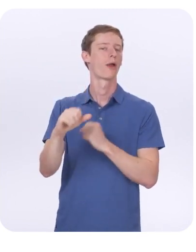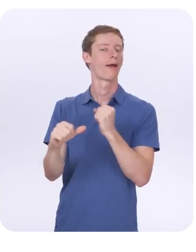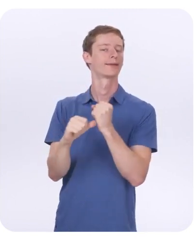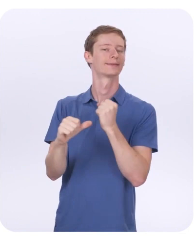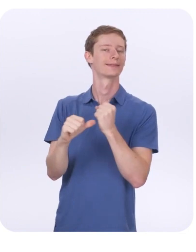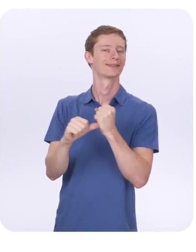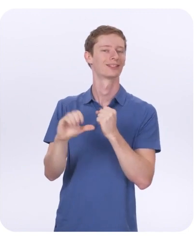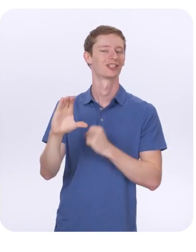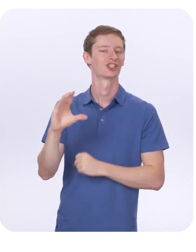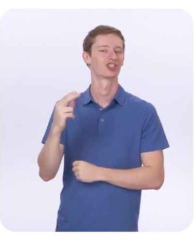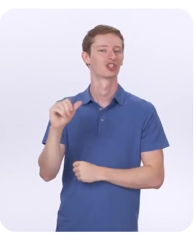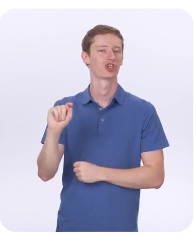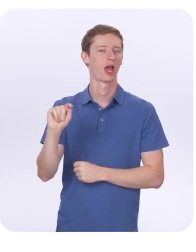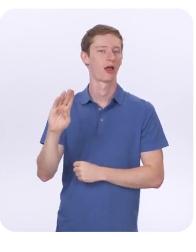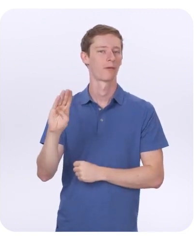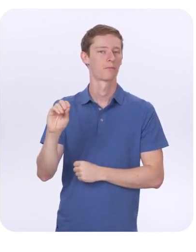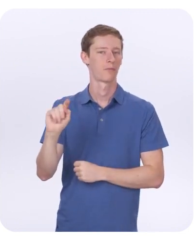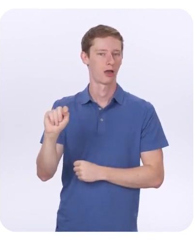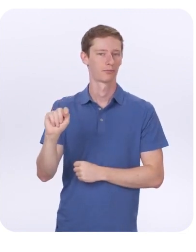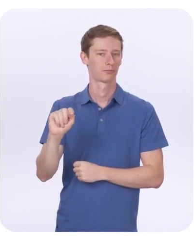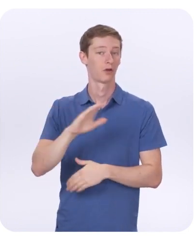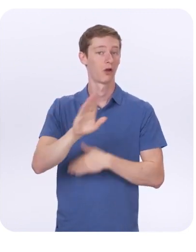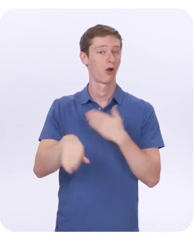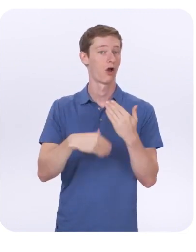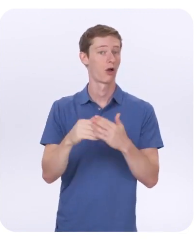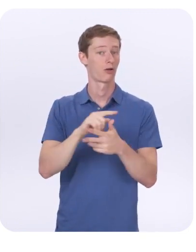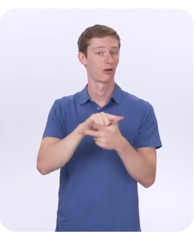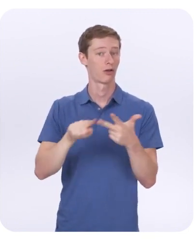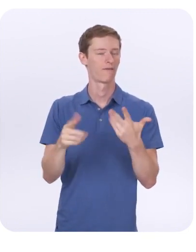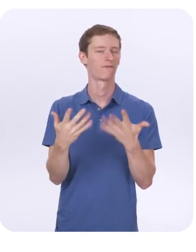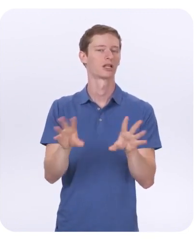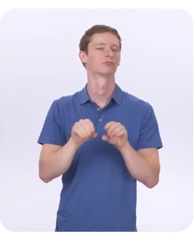and commercial use. And these models come in three different sizes;